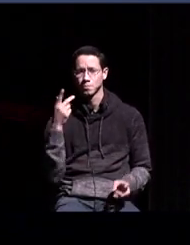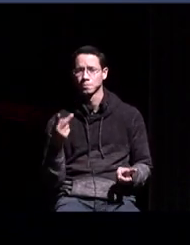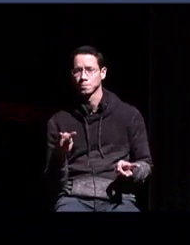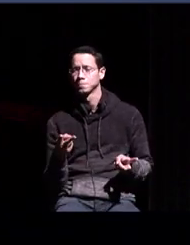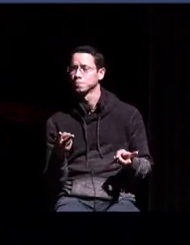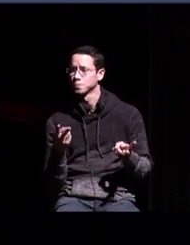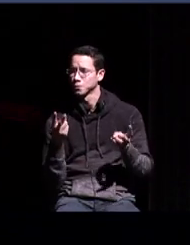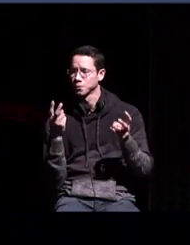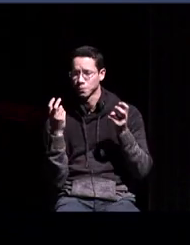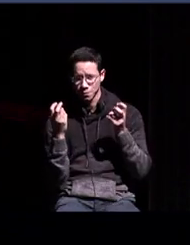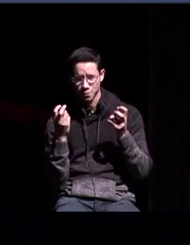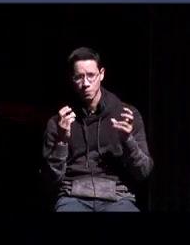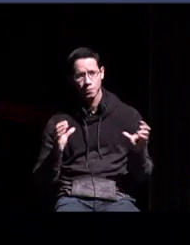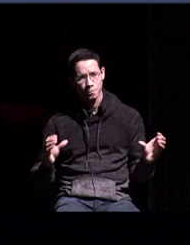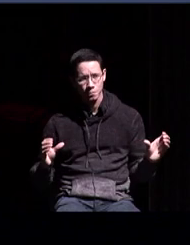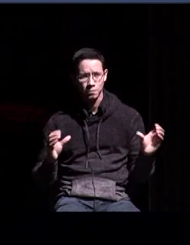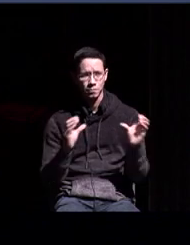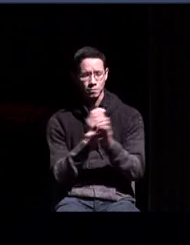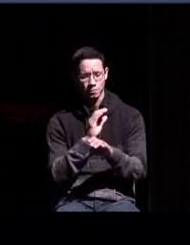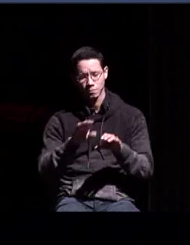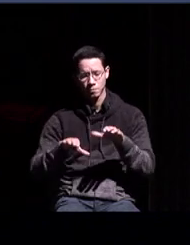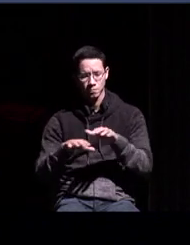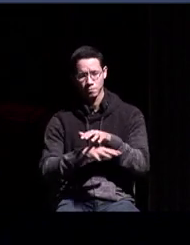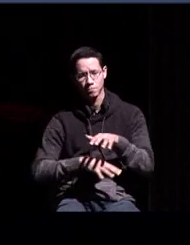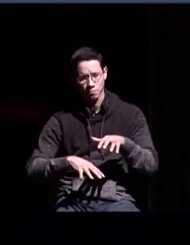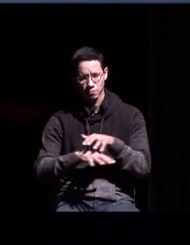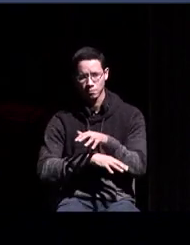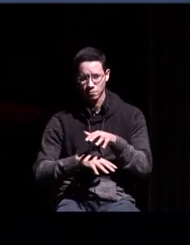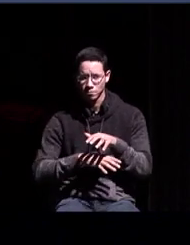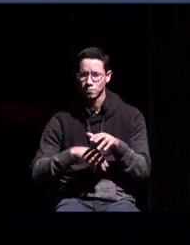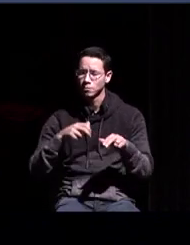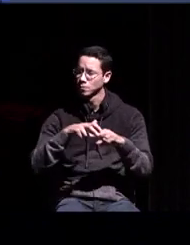totally vulnerable due to a strike